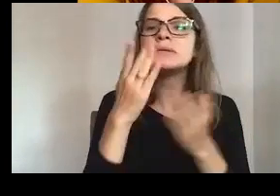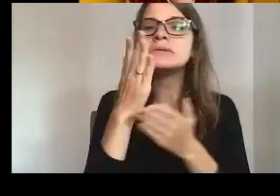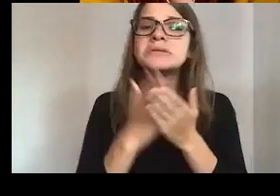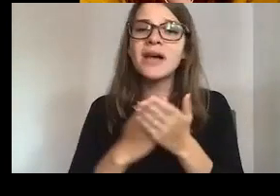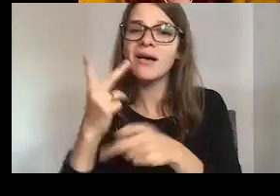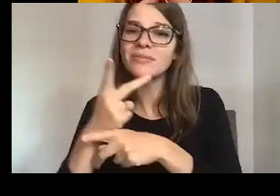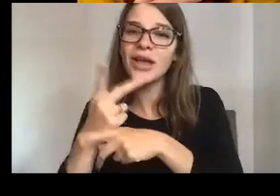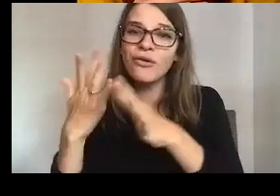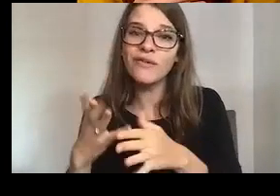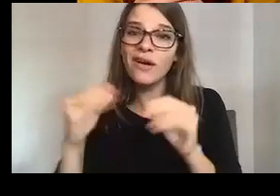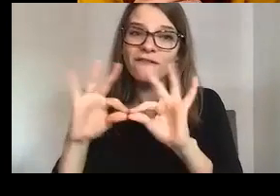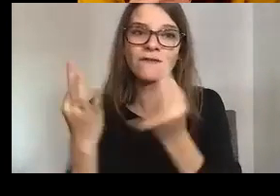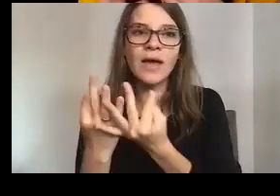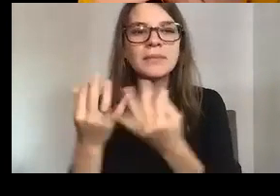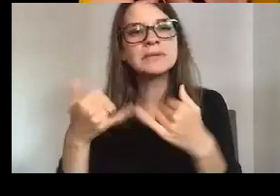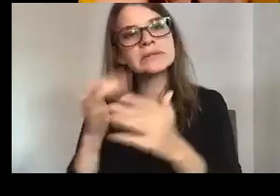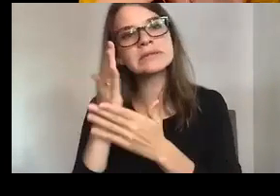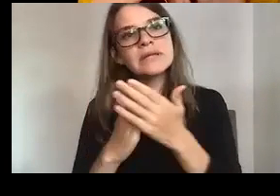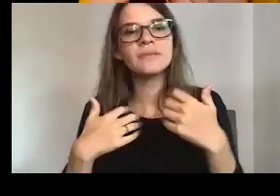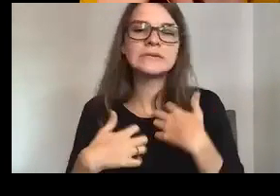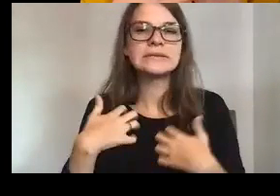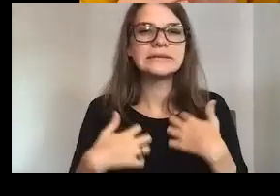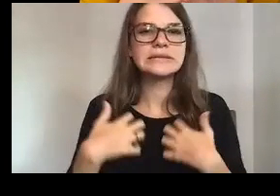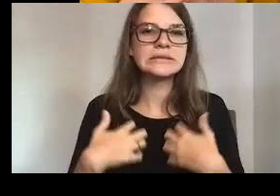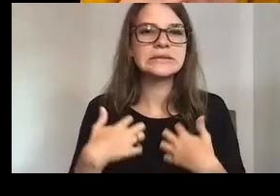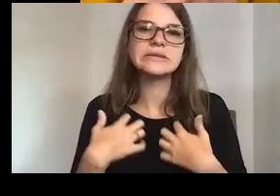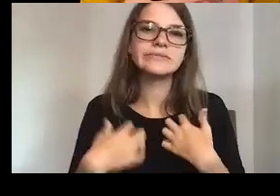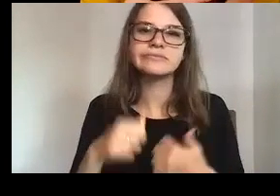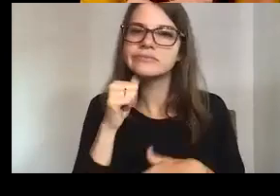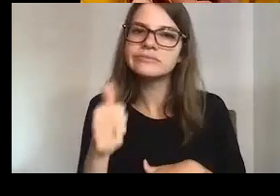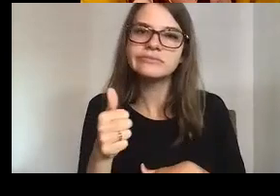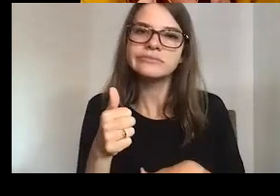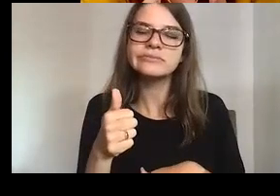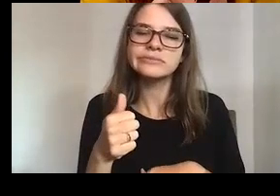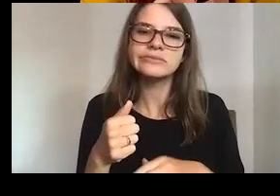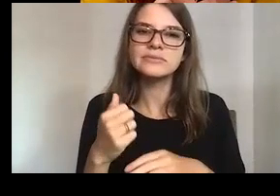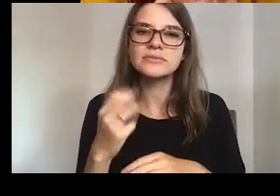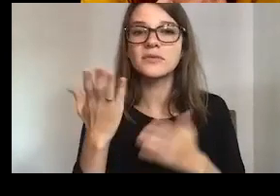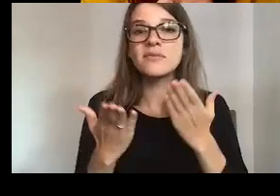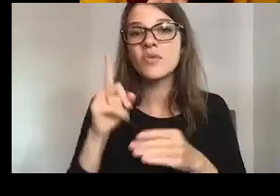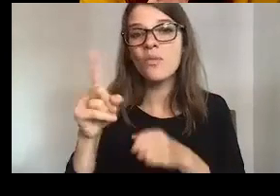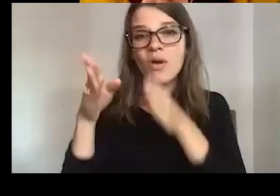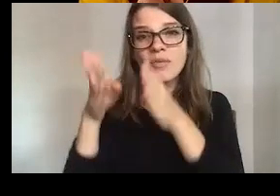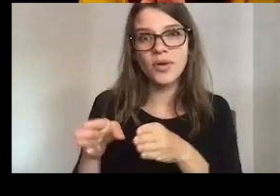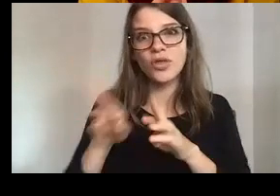and families there may be uncertain or maybe even one person responded strongly disagree and